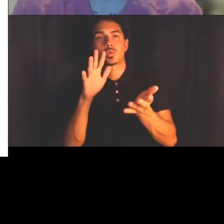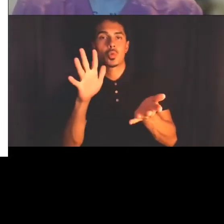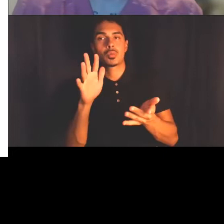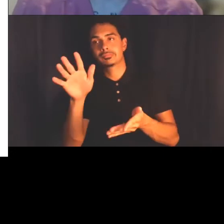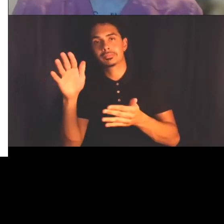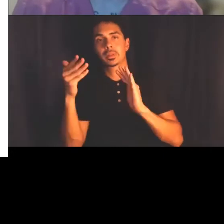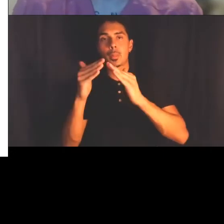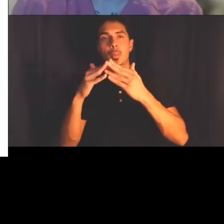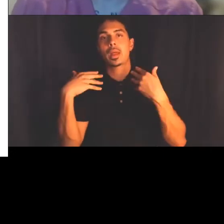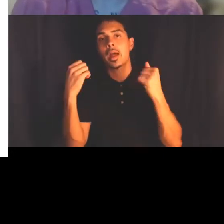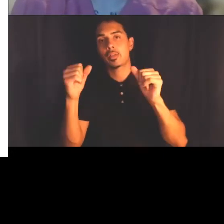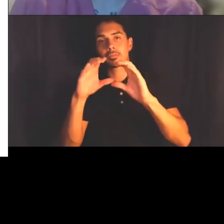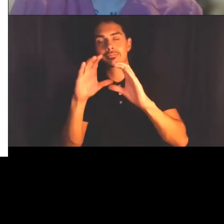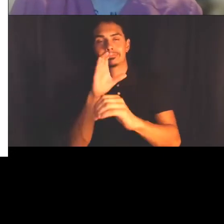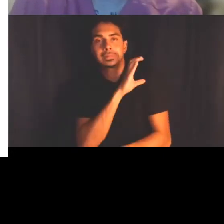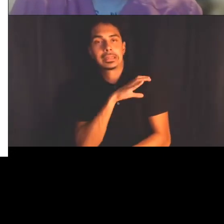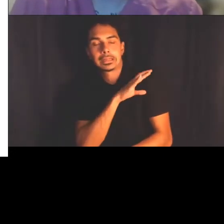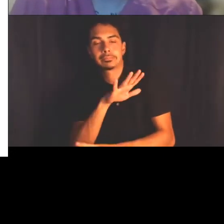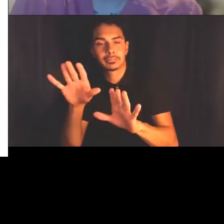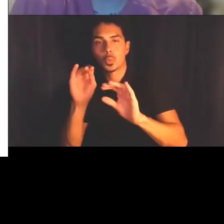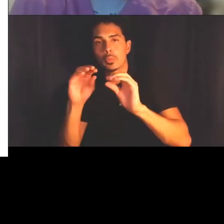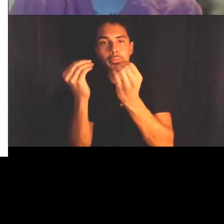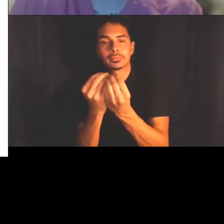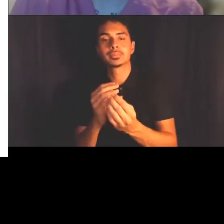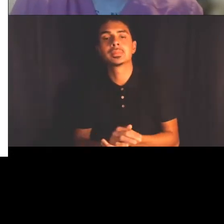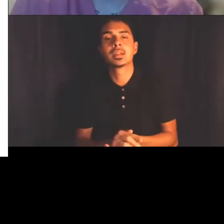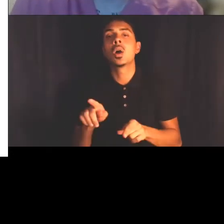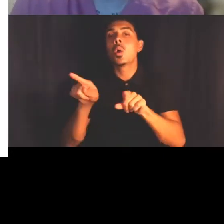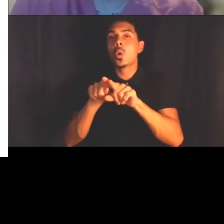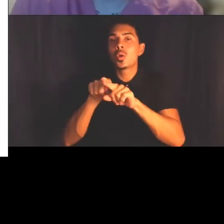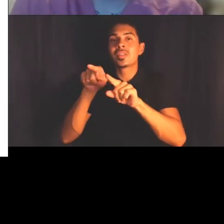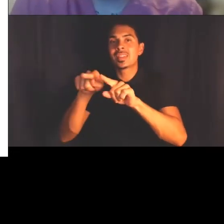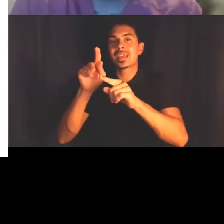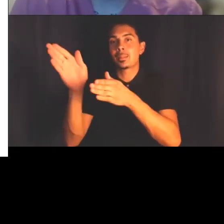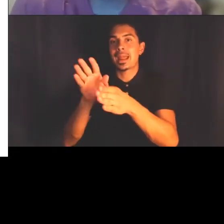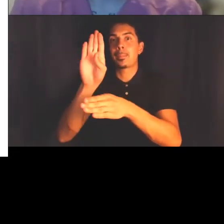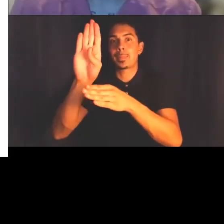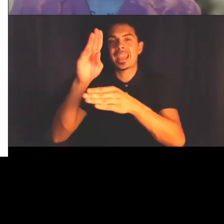Then it also has lots of generic versions, so I included some of those names,